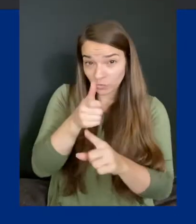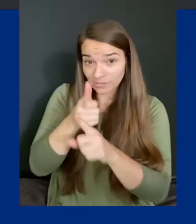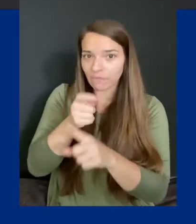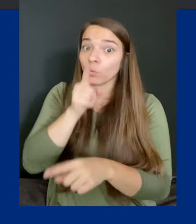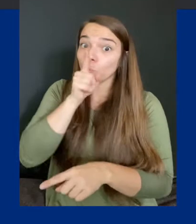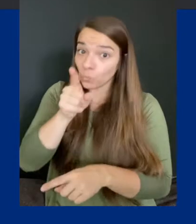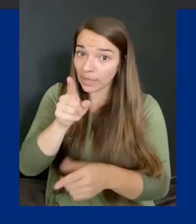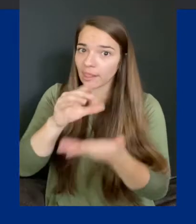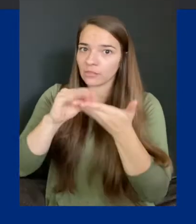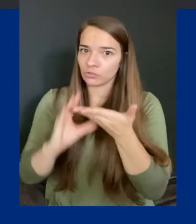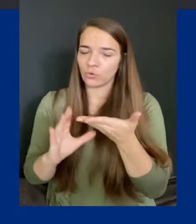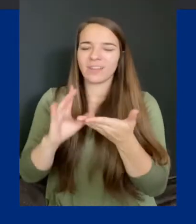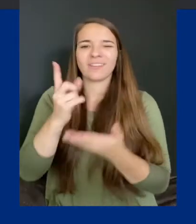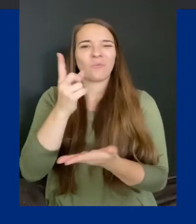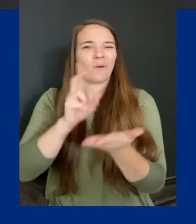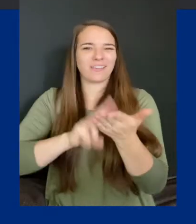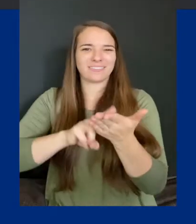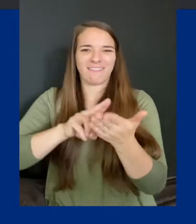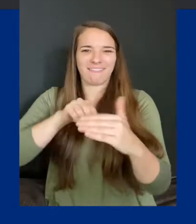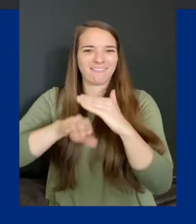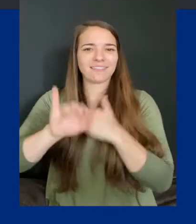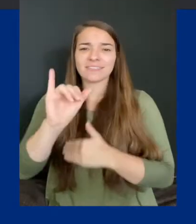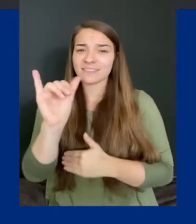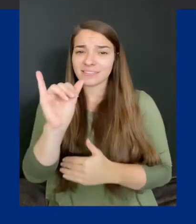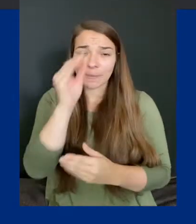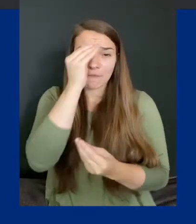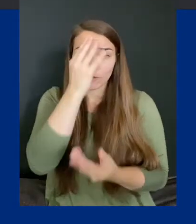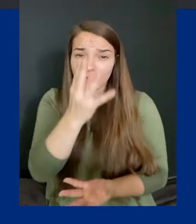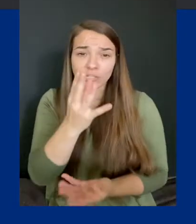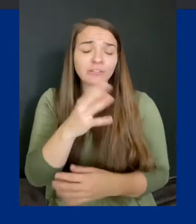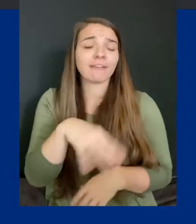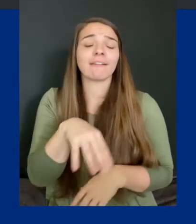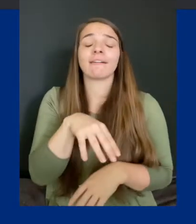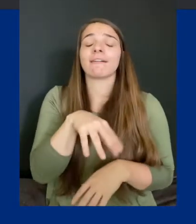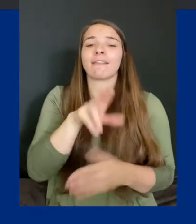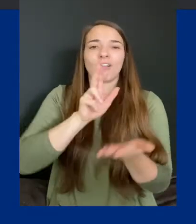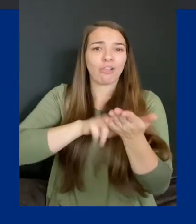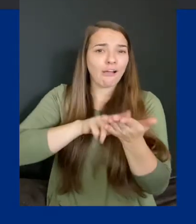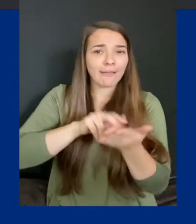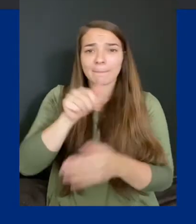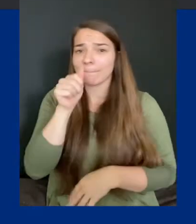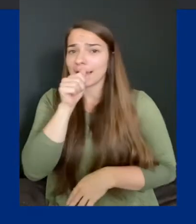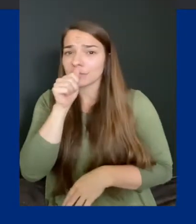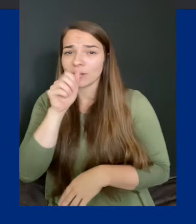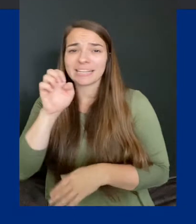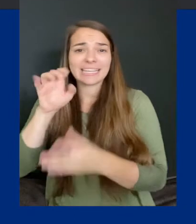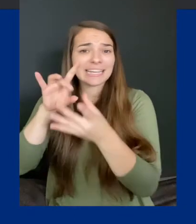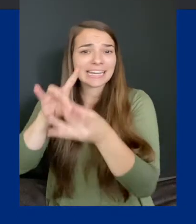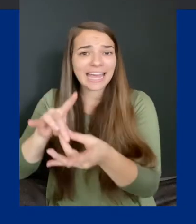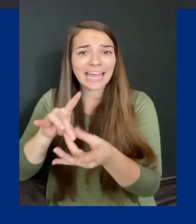a single sign on, it's the same login and password as a eConnect or e-campus, so you'll